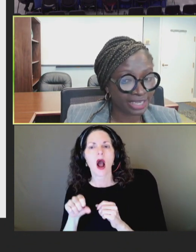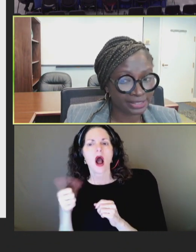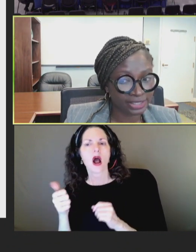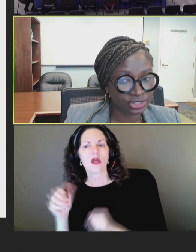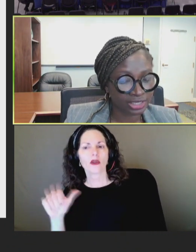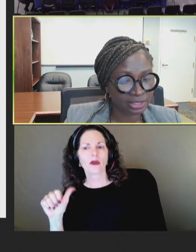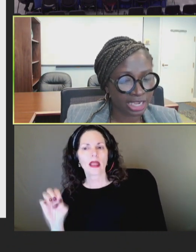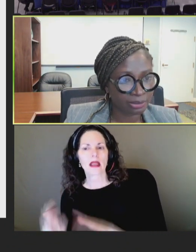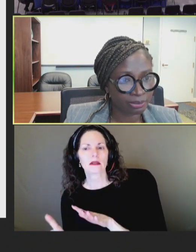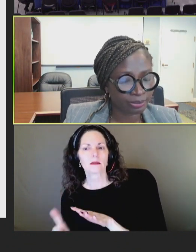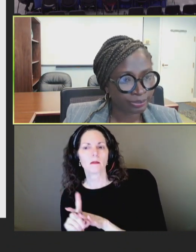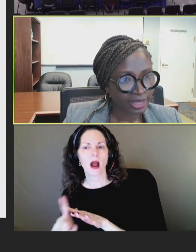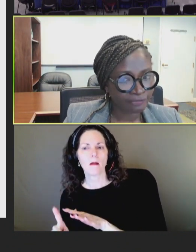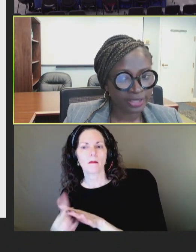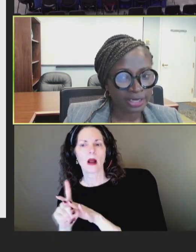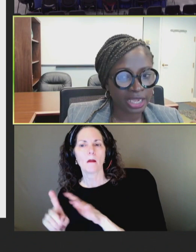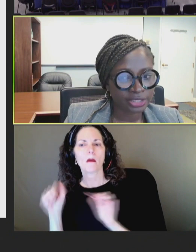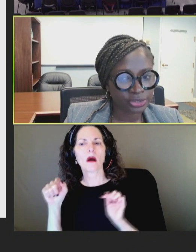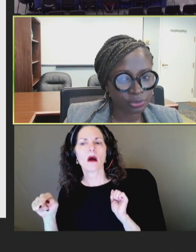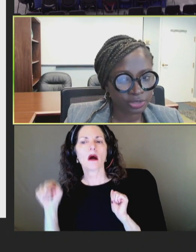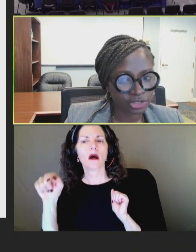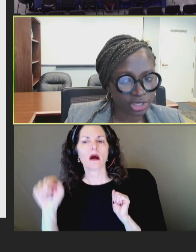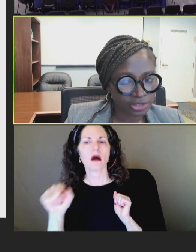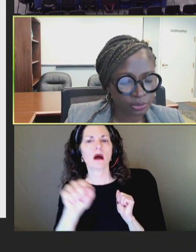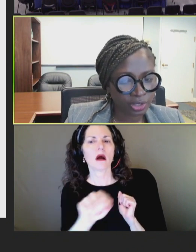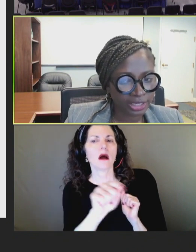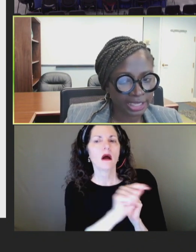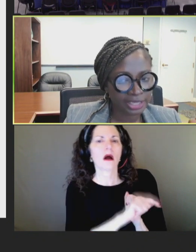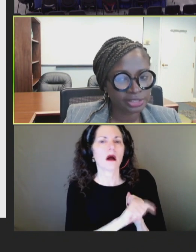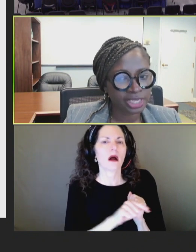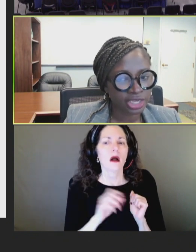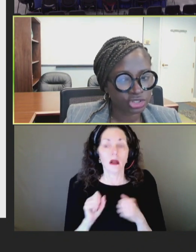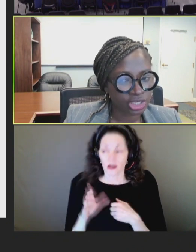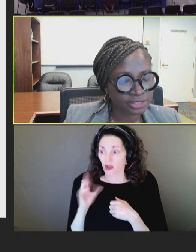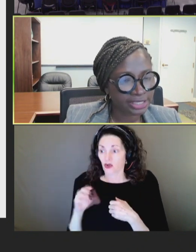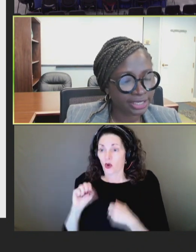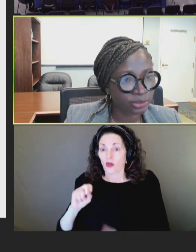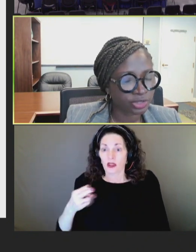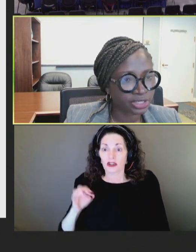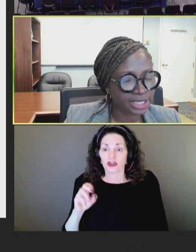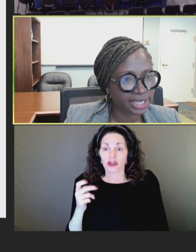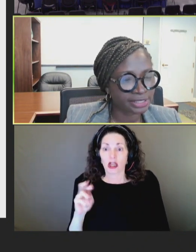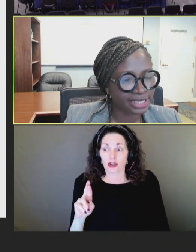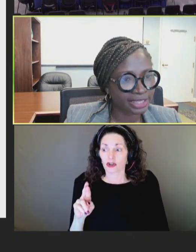vaccination effort. So, the shelter worker case or shelter-linked community case. And